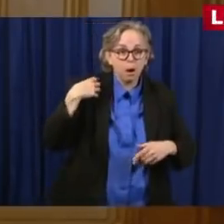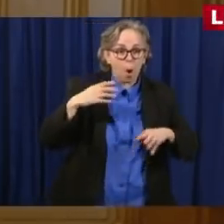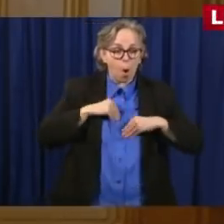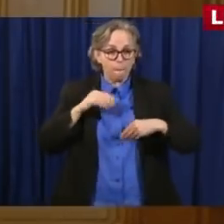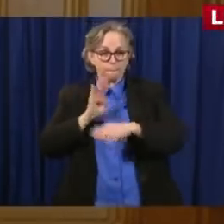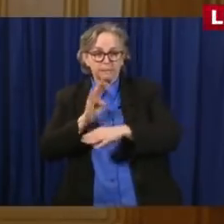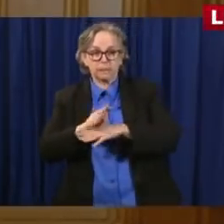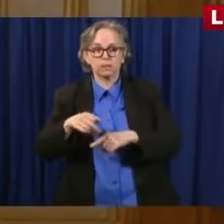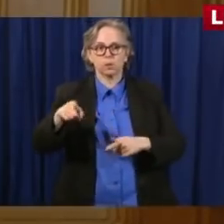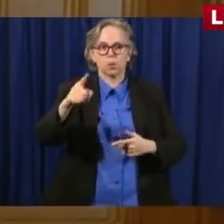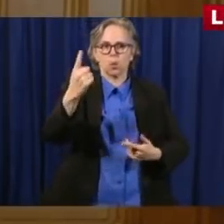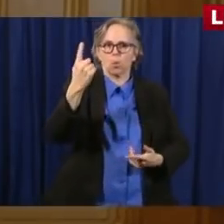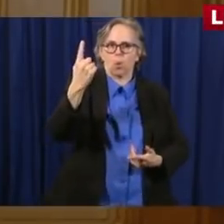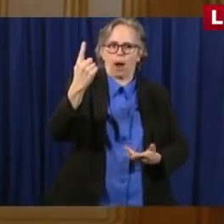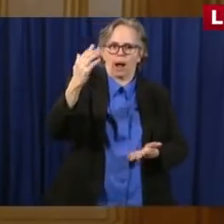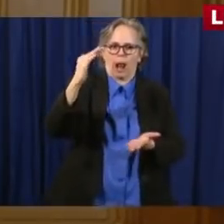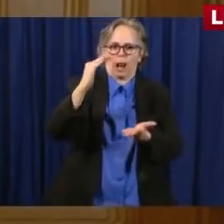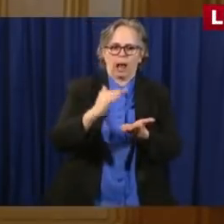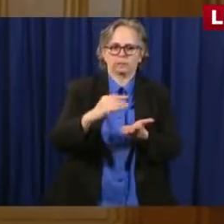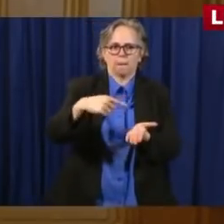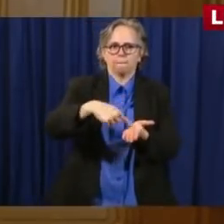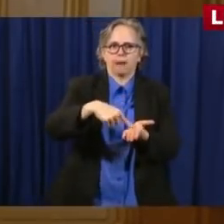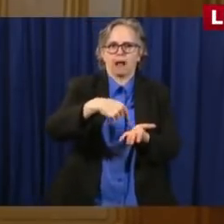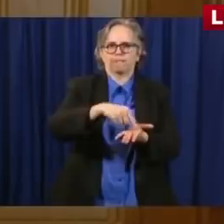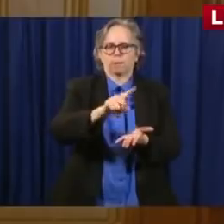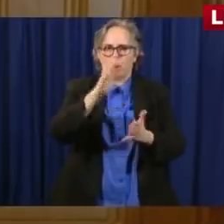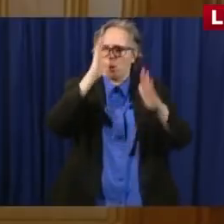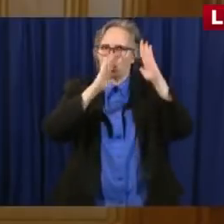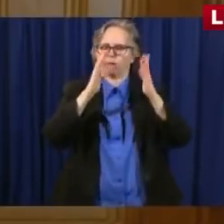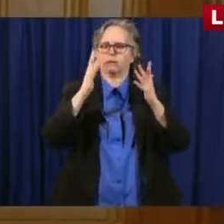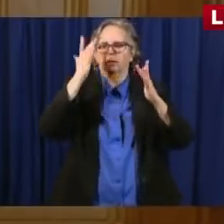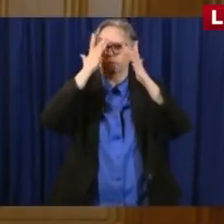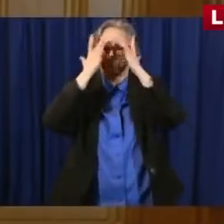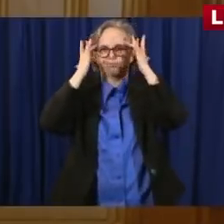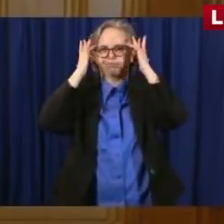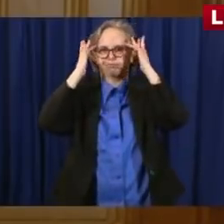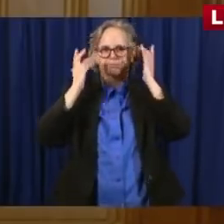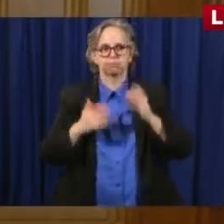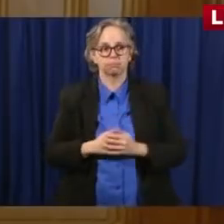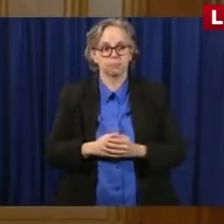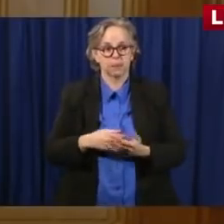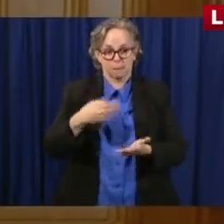FOR THOSE EMPLOYERS IT MEANS ONE LESS TO WORRY ABOUT.